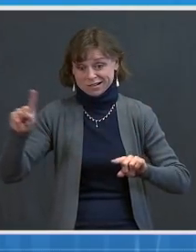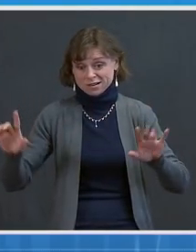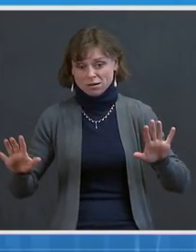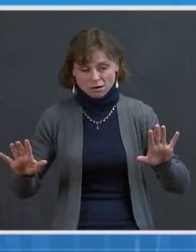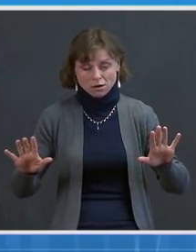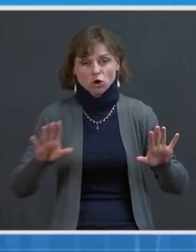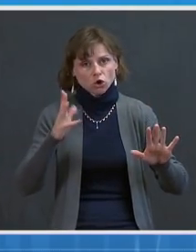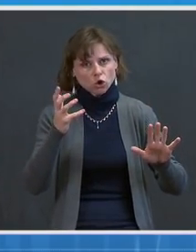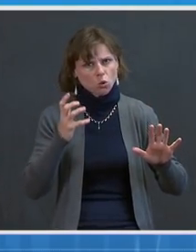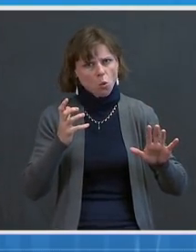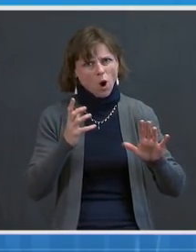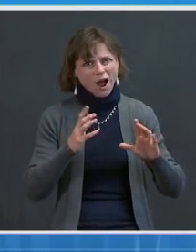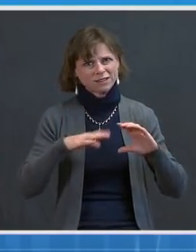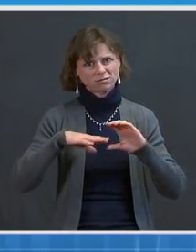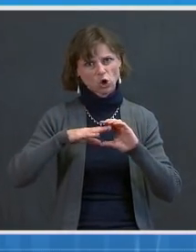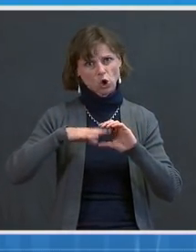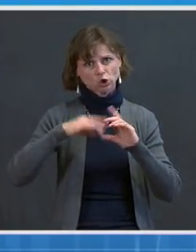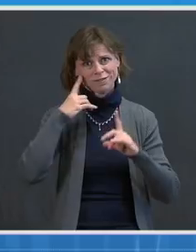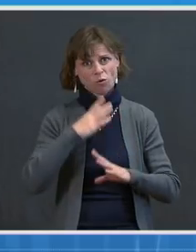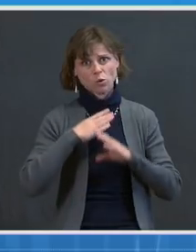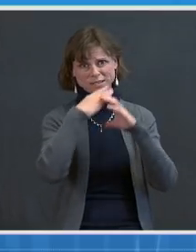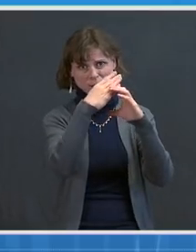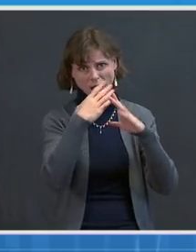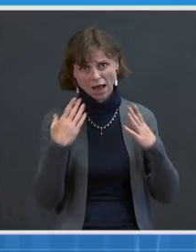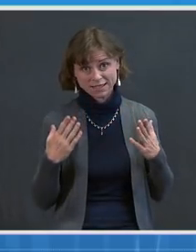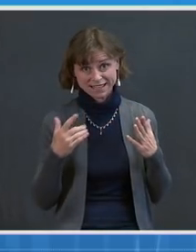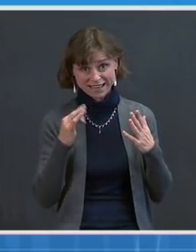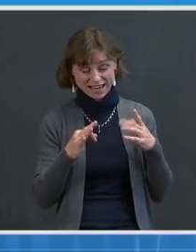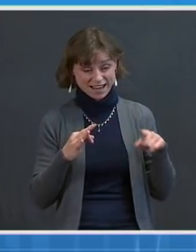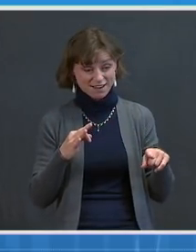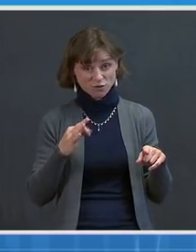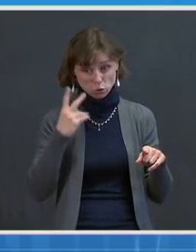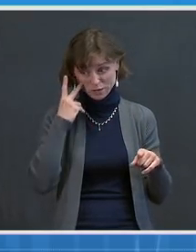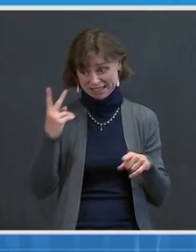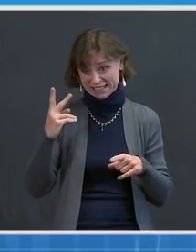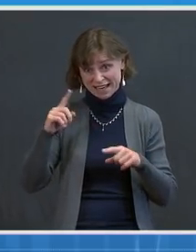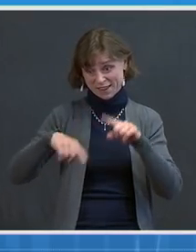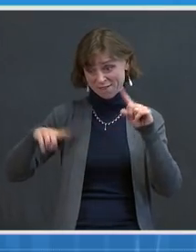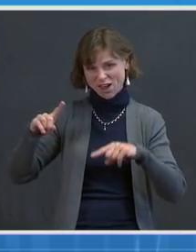if in fact, when you look at the variants, it diminishes by several fold